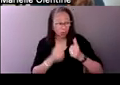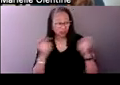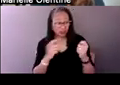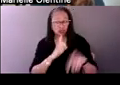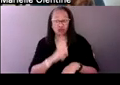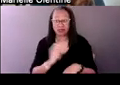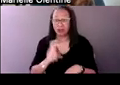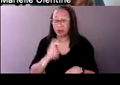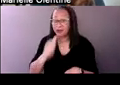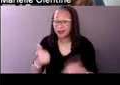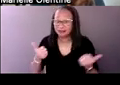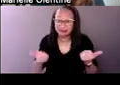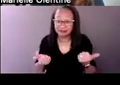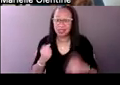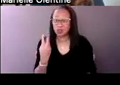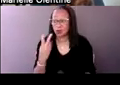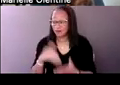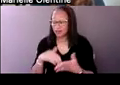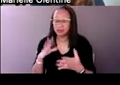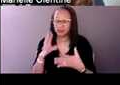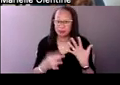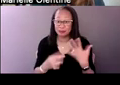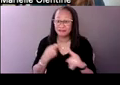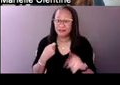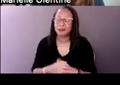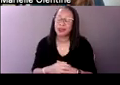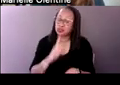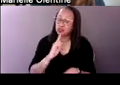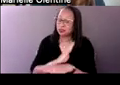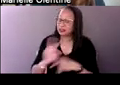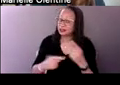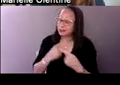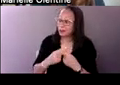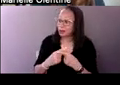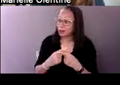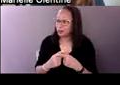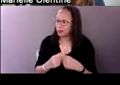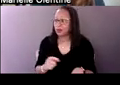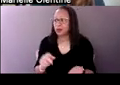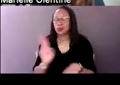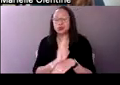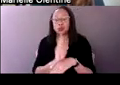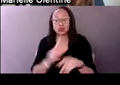festivals have this ring around the rosies, so a lot